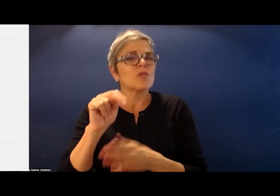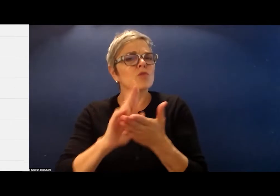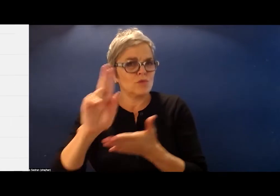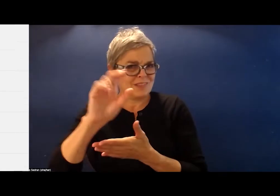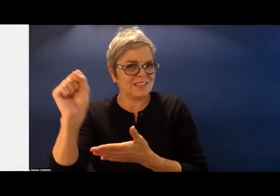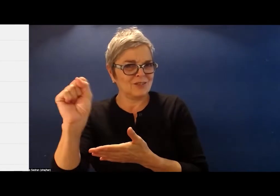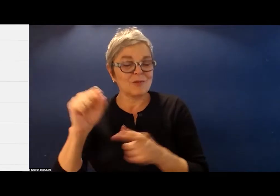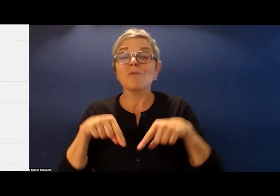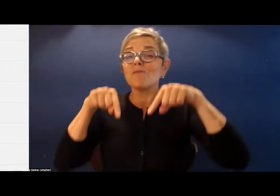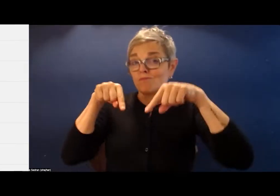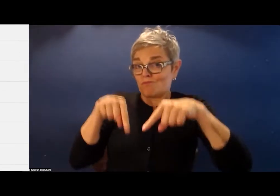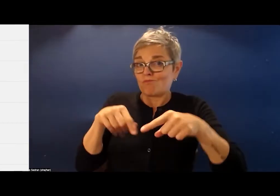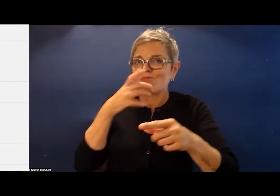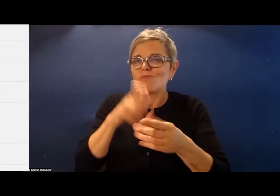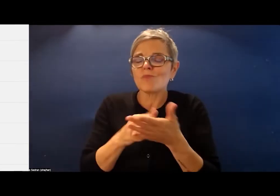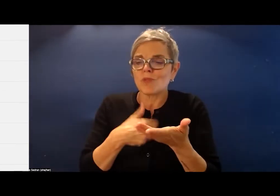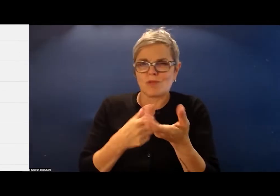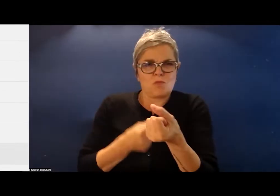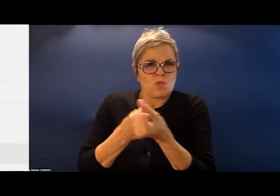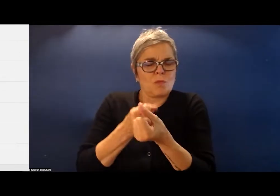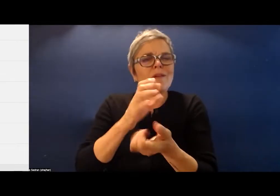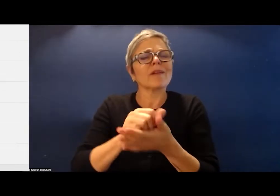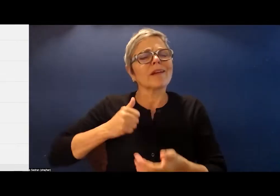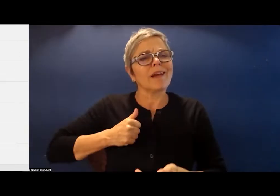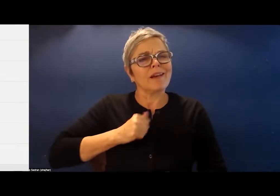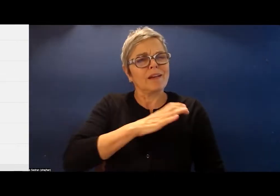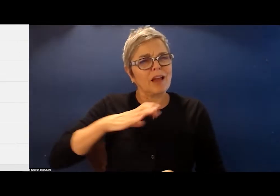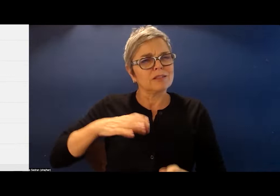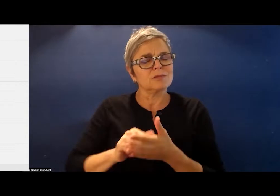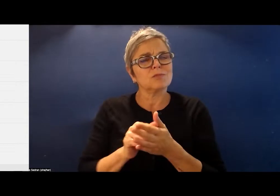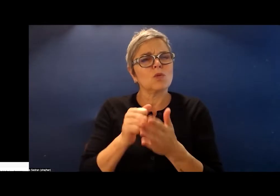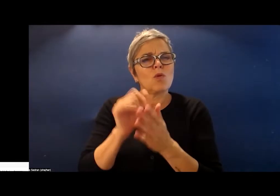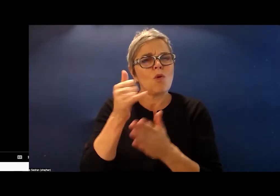of Greater Victoria and is generously supported by a Canada Council for the Arts Digital Now Grant.